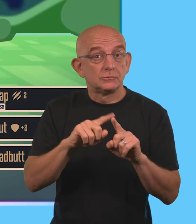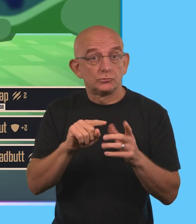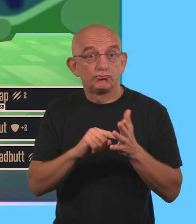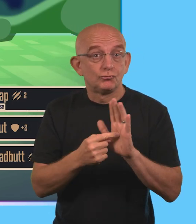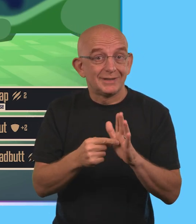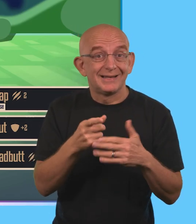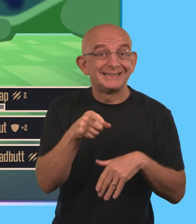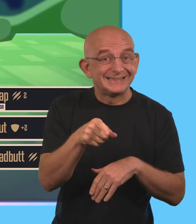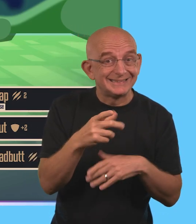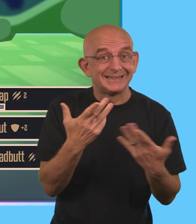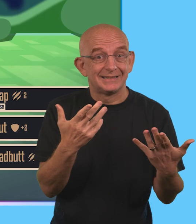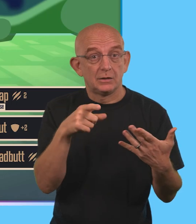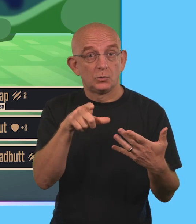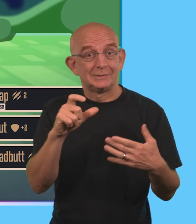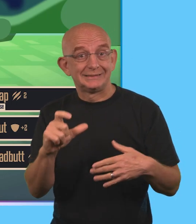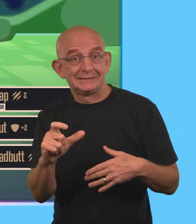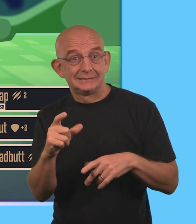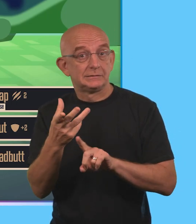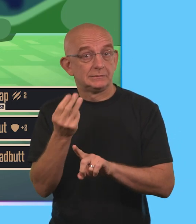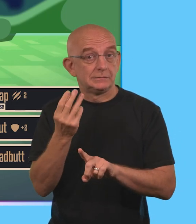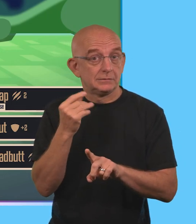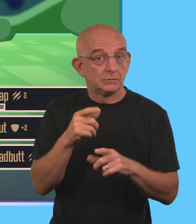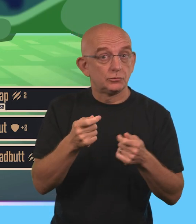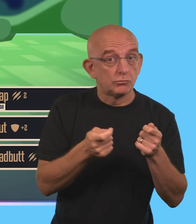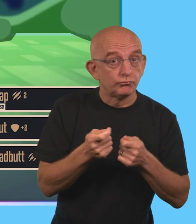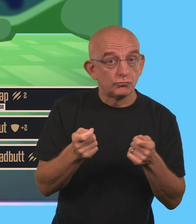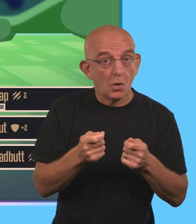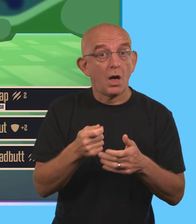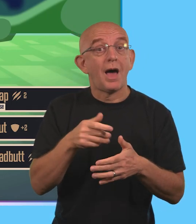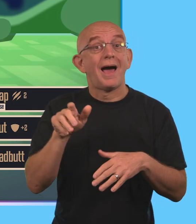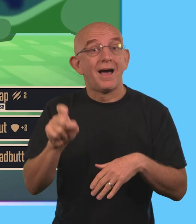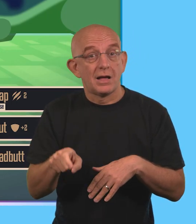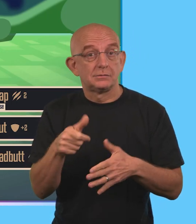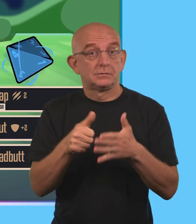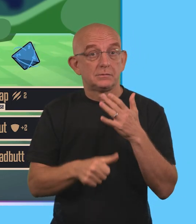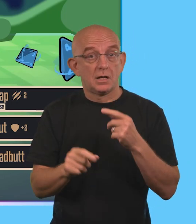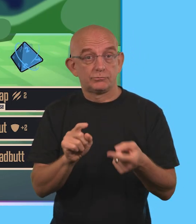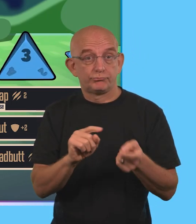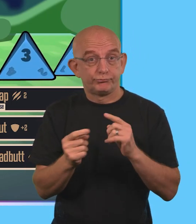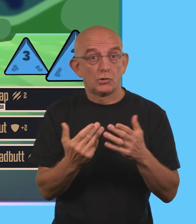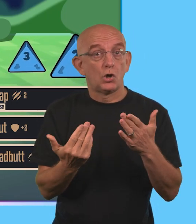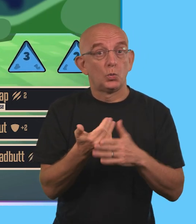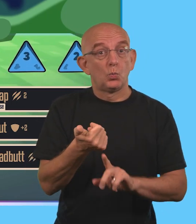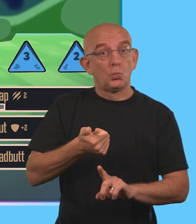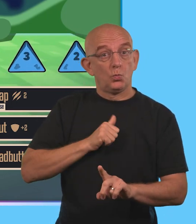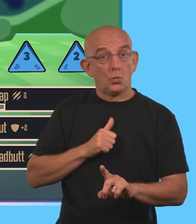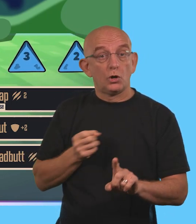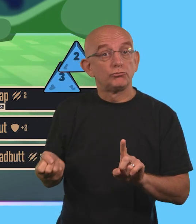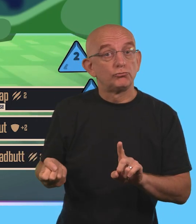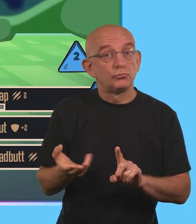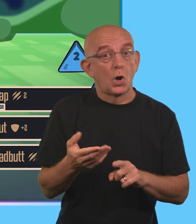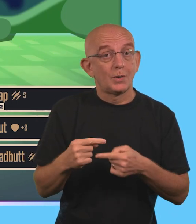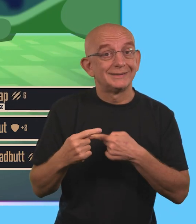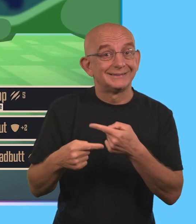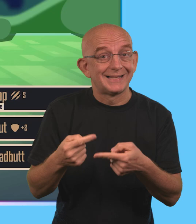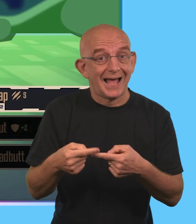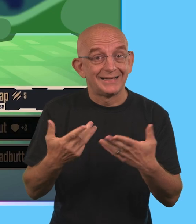Press C to hear all controls. Press enter to begin battle. New turn, rolling dice.